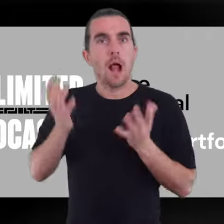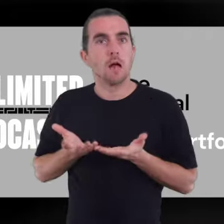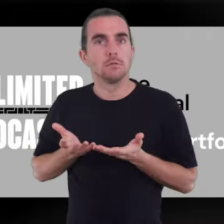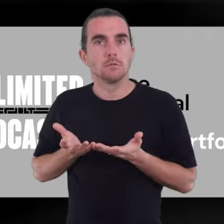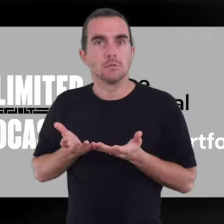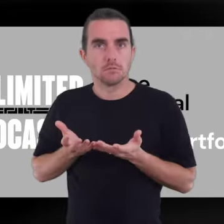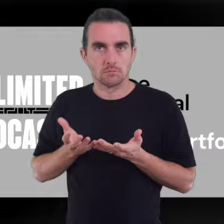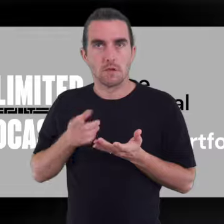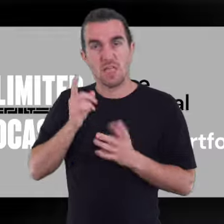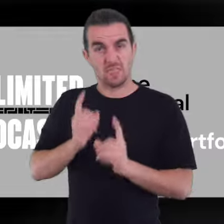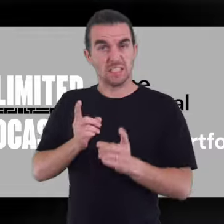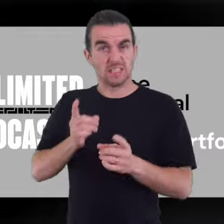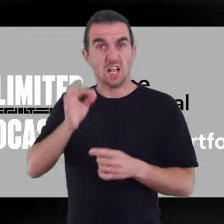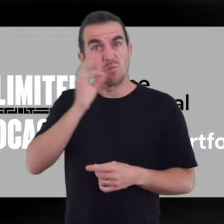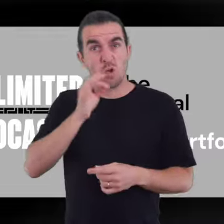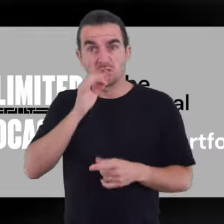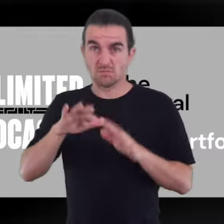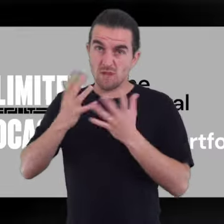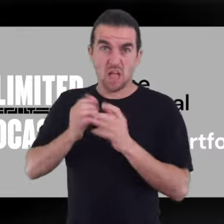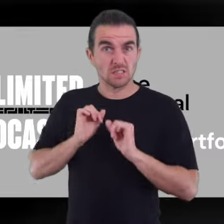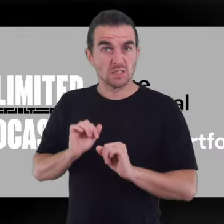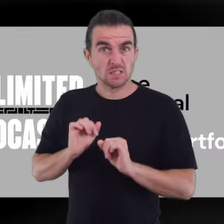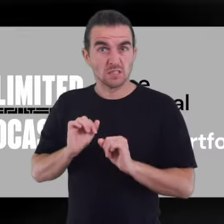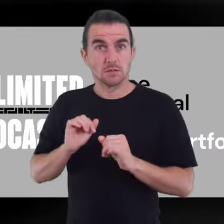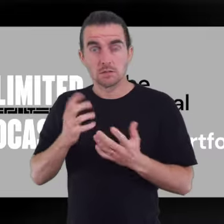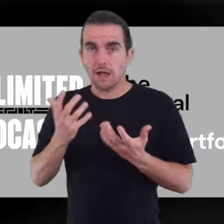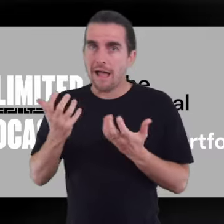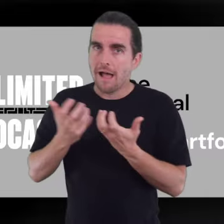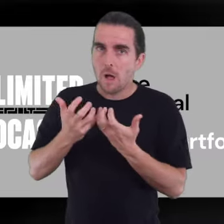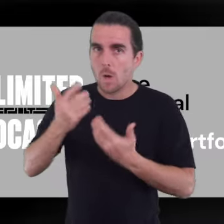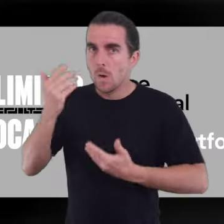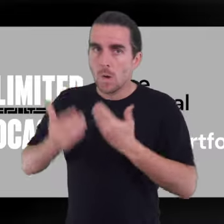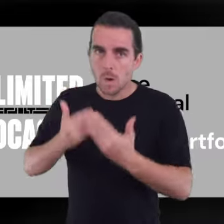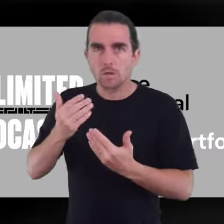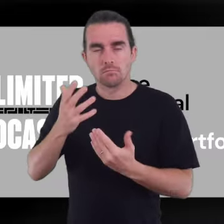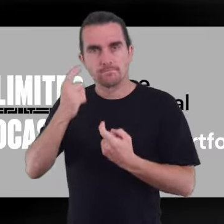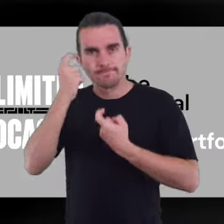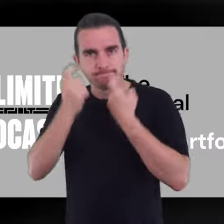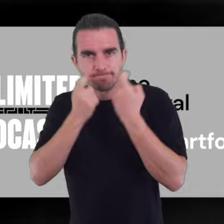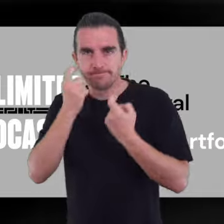and to think about the origins of water on this planet. So I think, actually, that piece of work